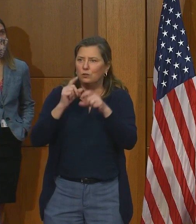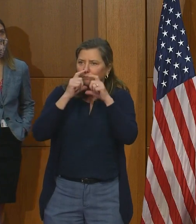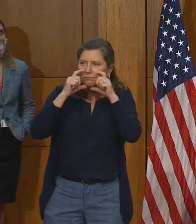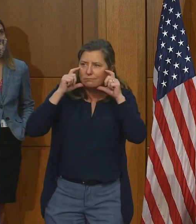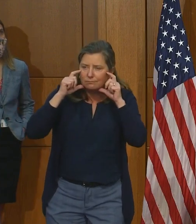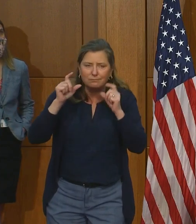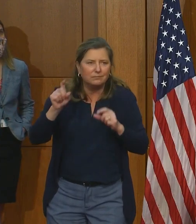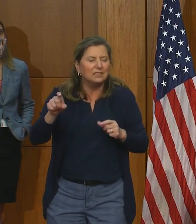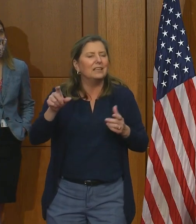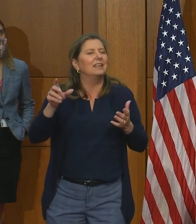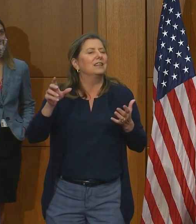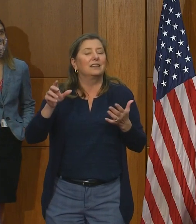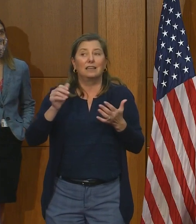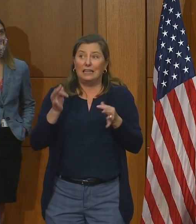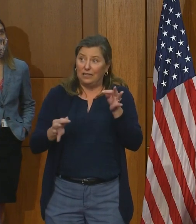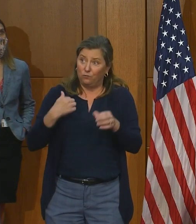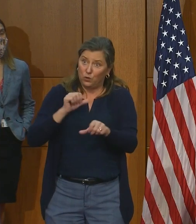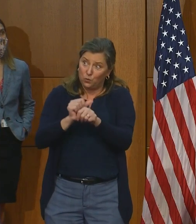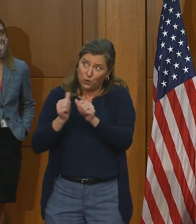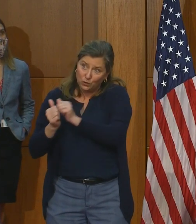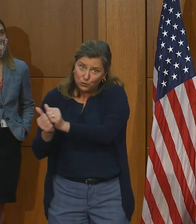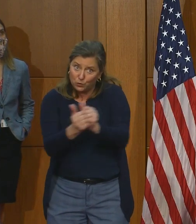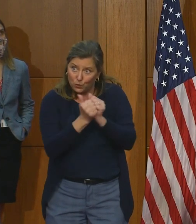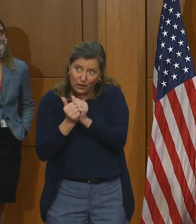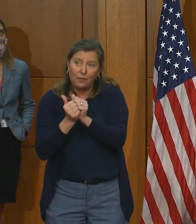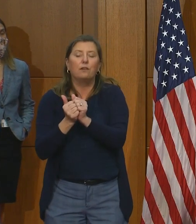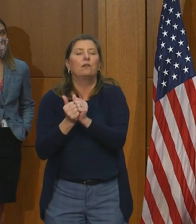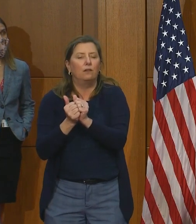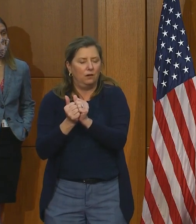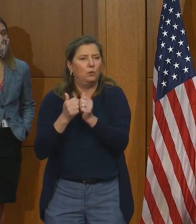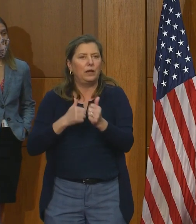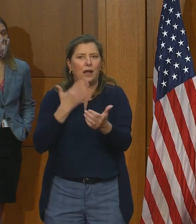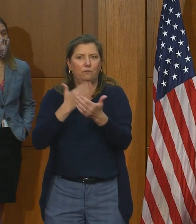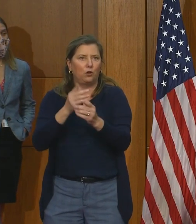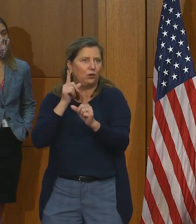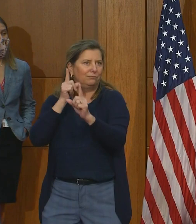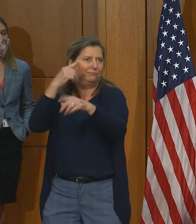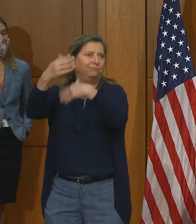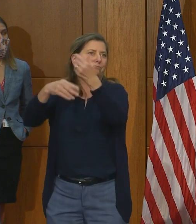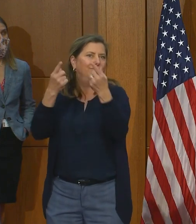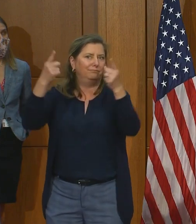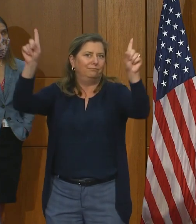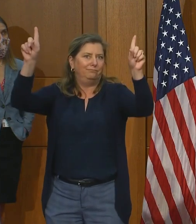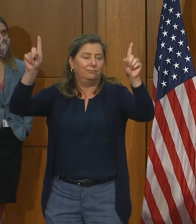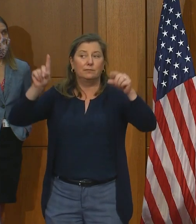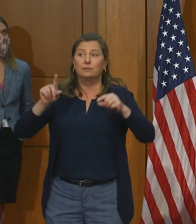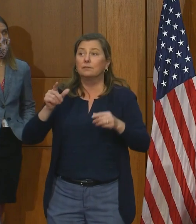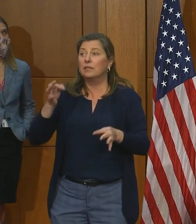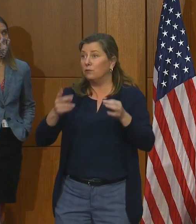THE HAND WASHING THE WEARING OF FACIAL PROTECTION- IF WE ALL